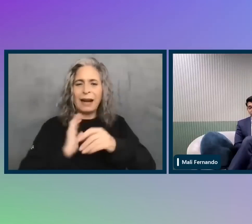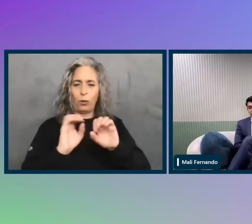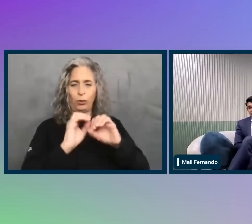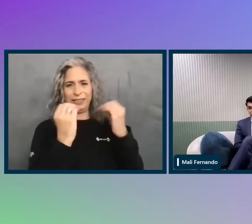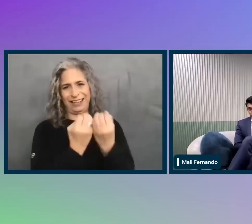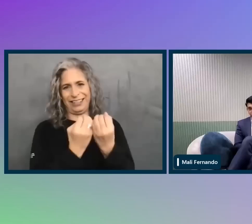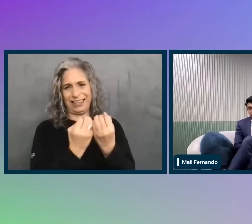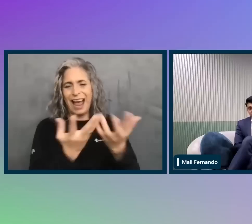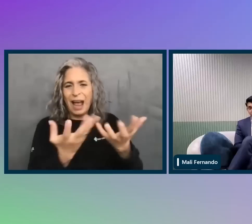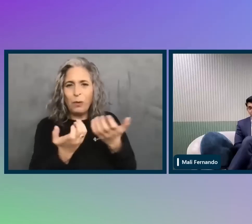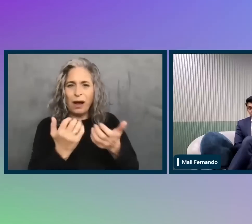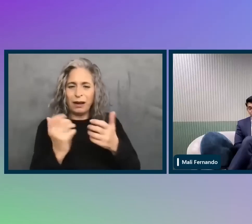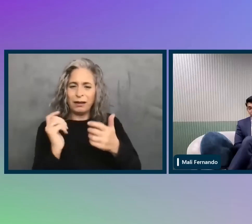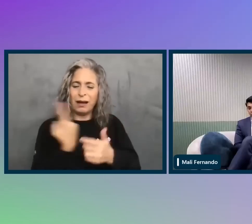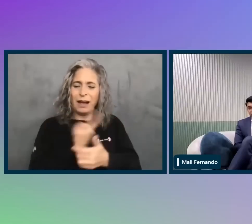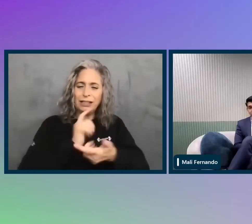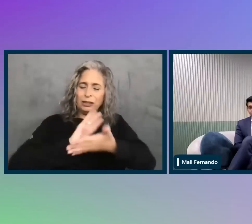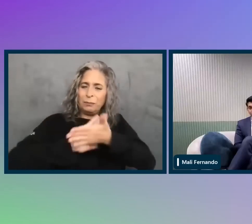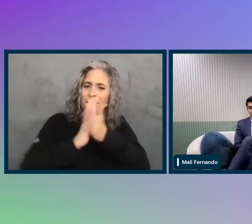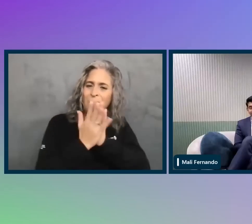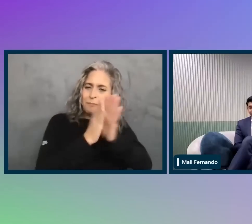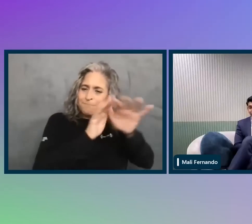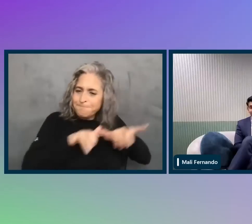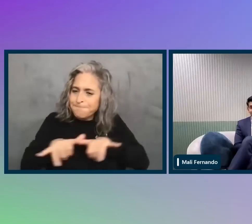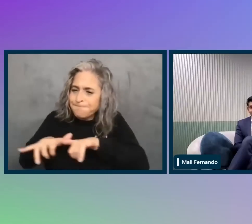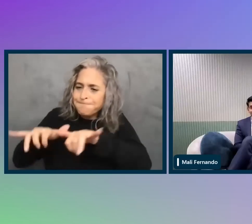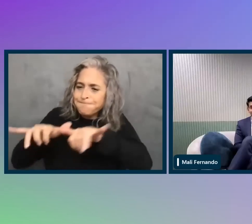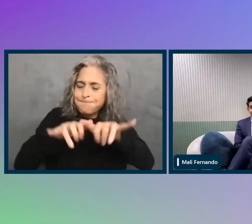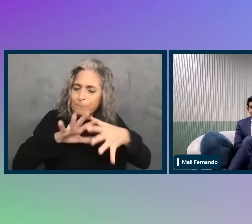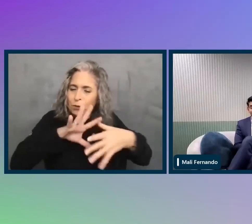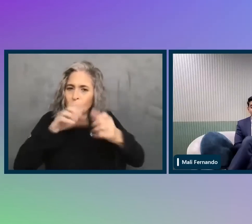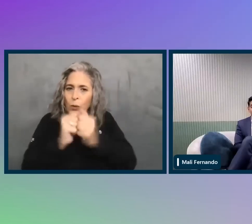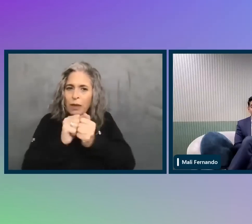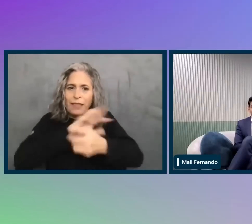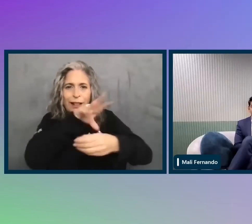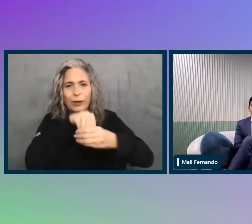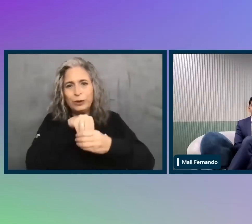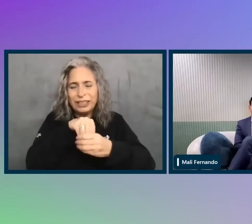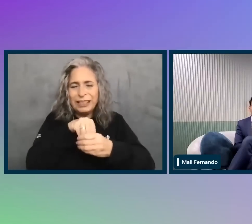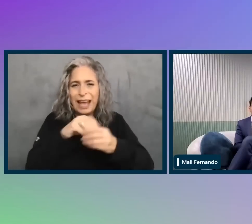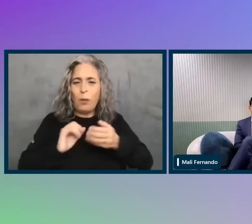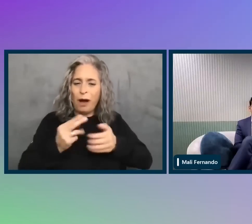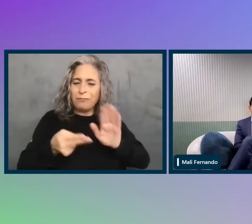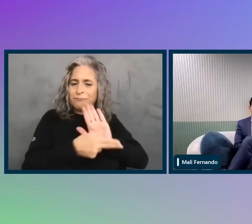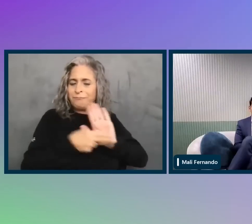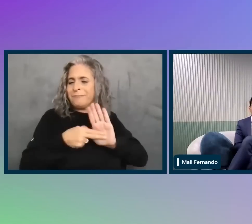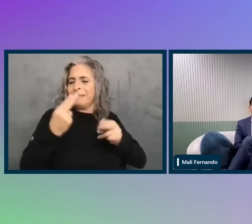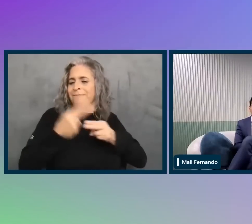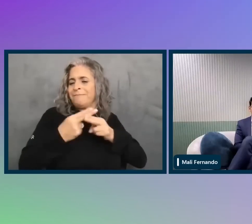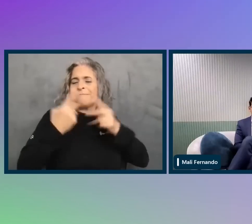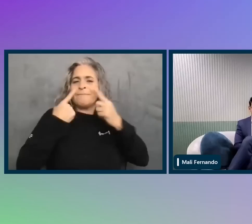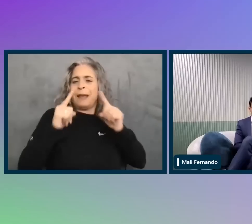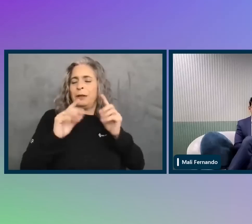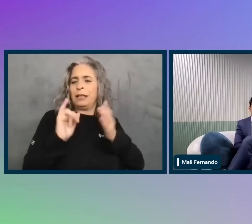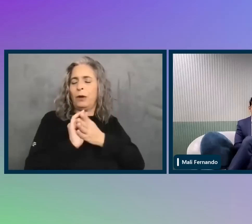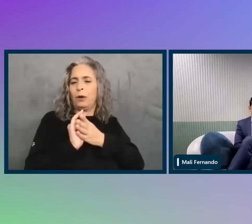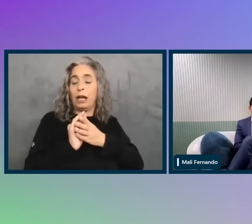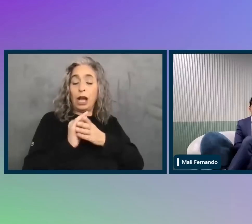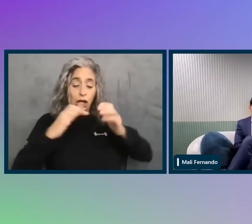I want us to become synonymous with inclusion. And I want that to be a reason why customers choose us